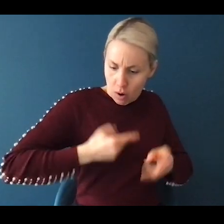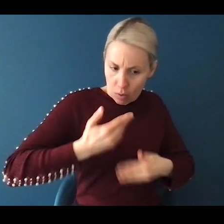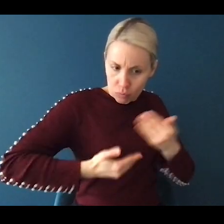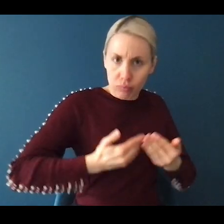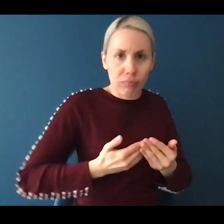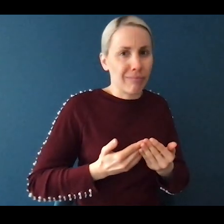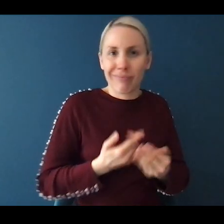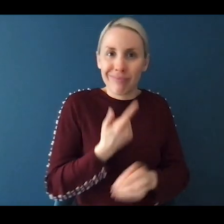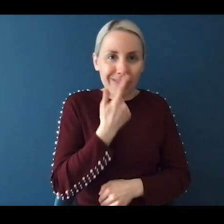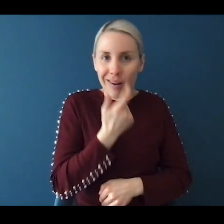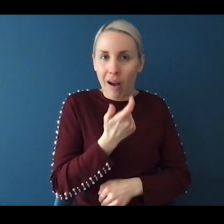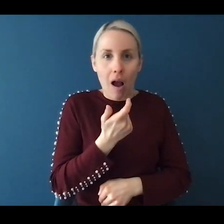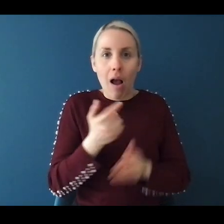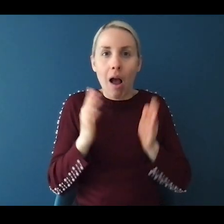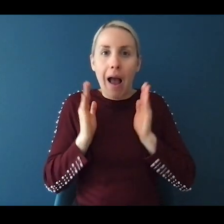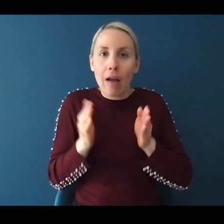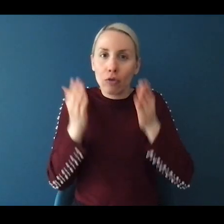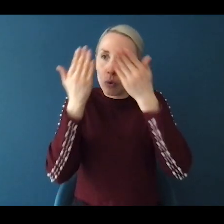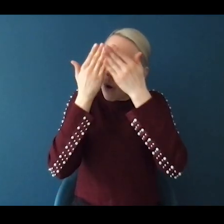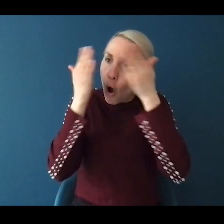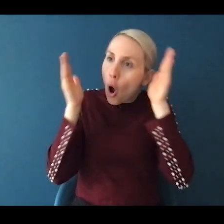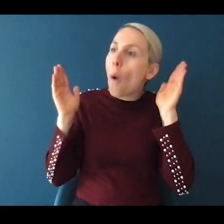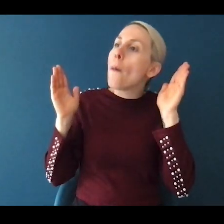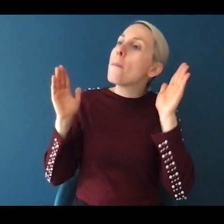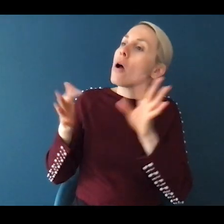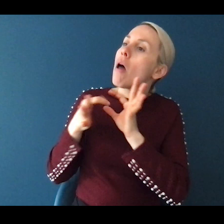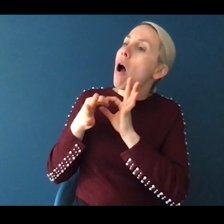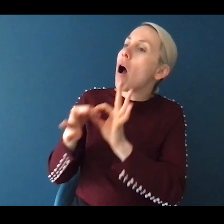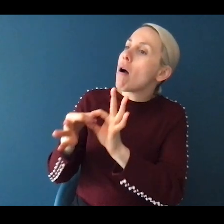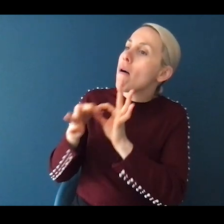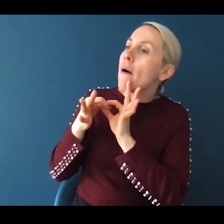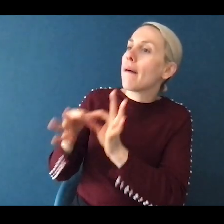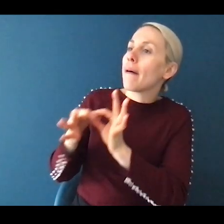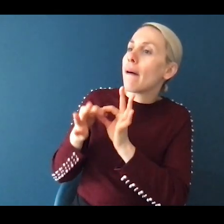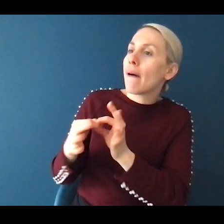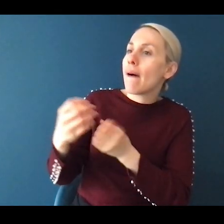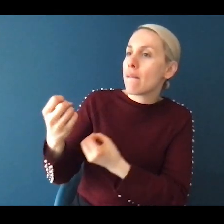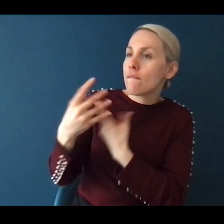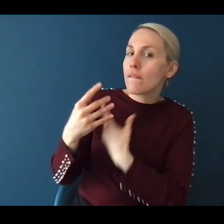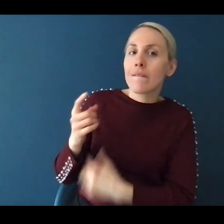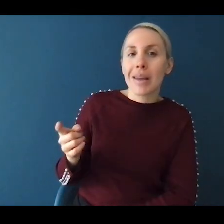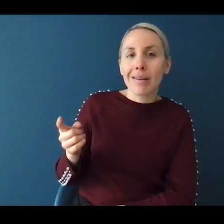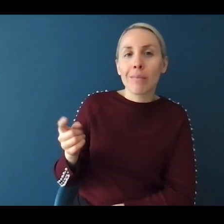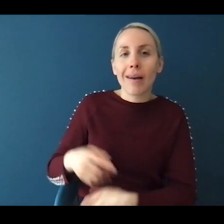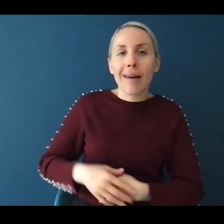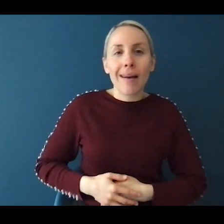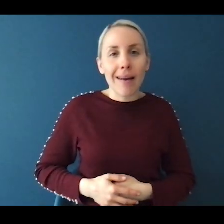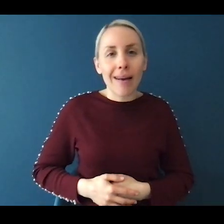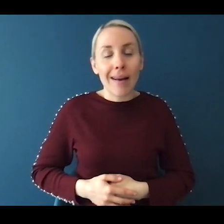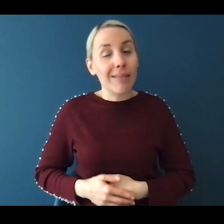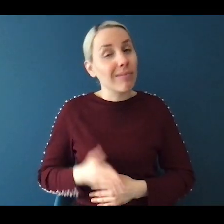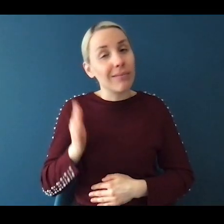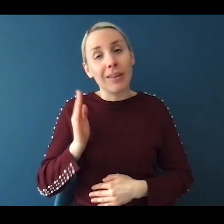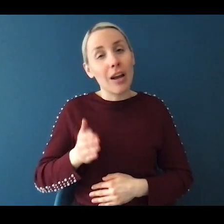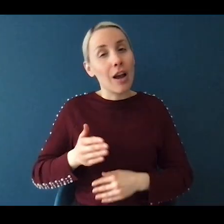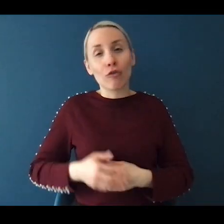is very much about you know coming with an open-minded way of wanting to work and so